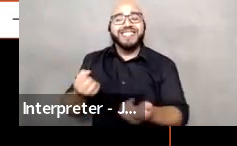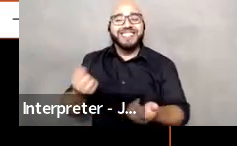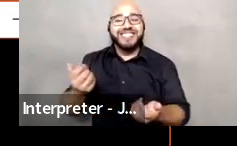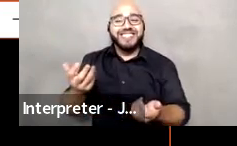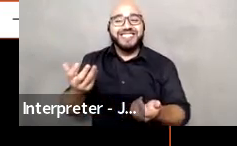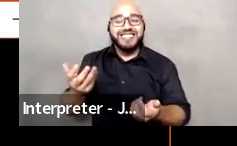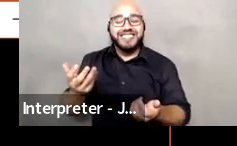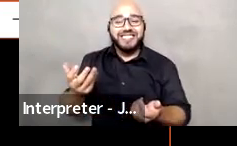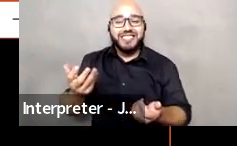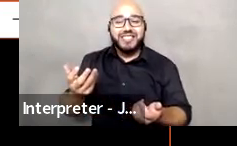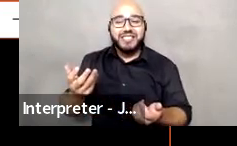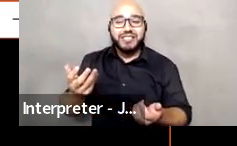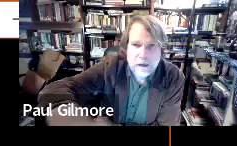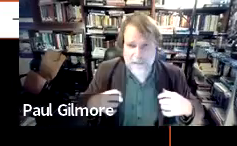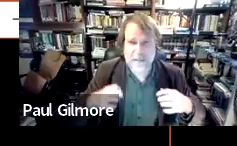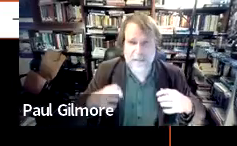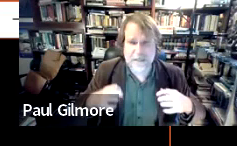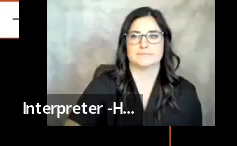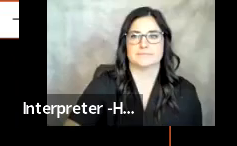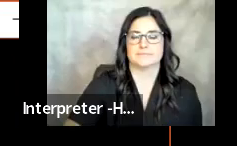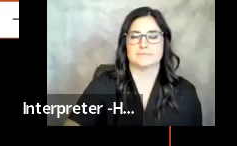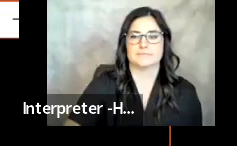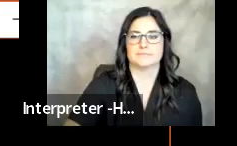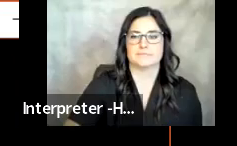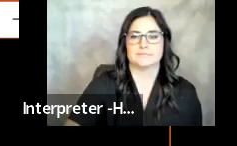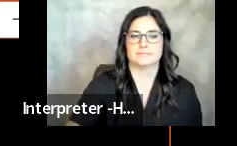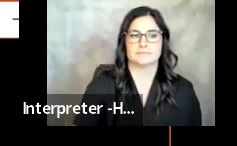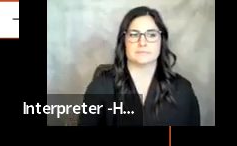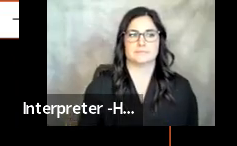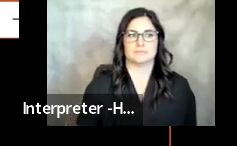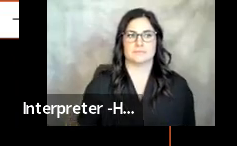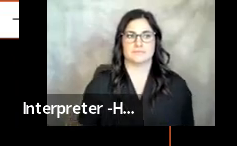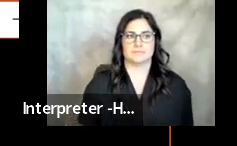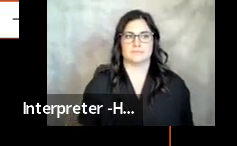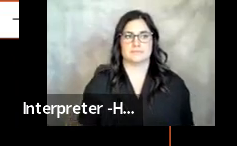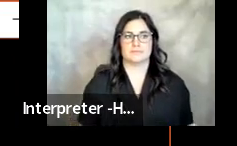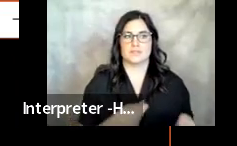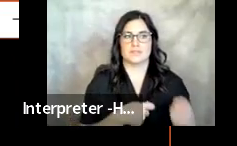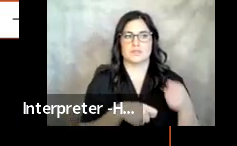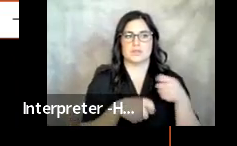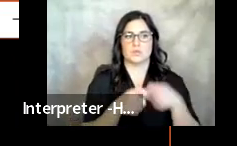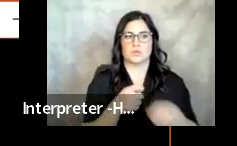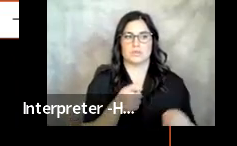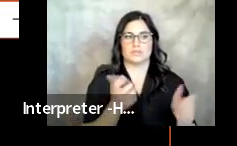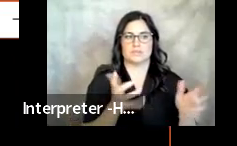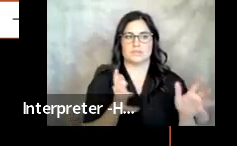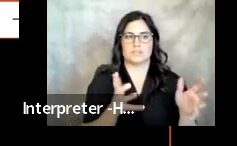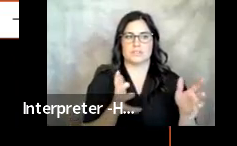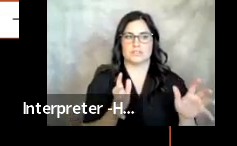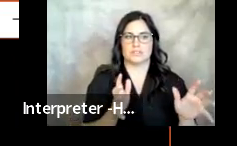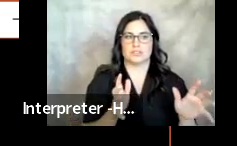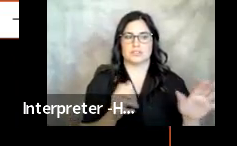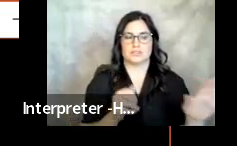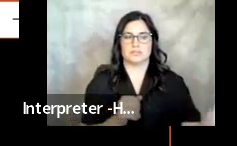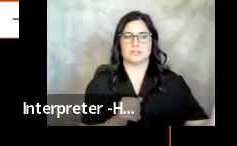Think, of those who embrace the idea of. History as heritage. There's a real nervousness that